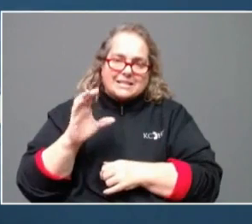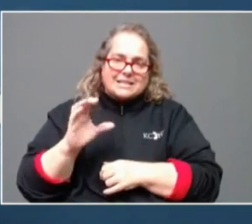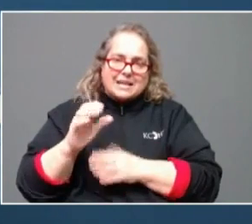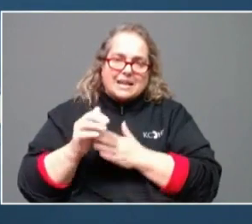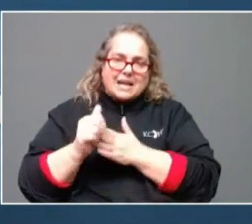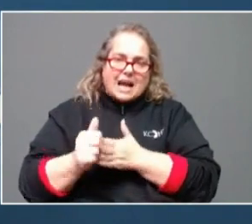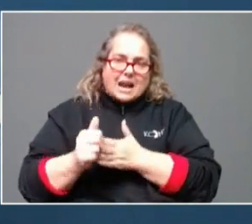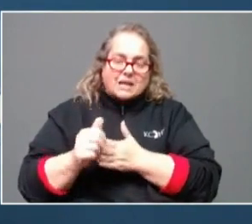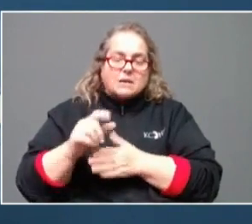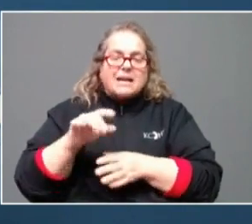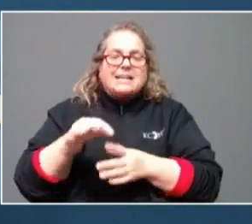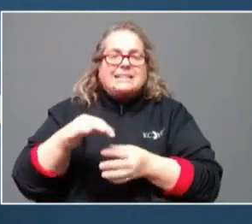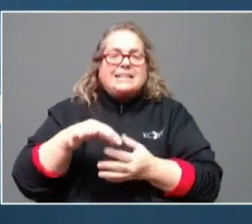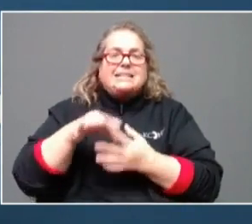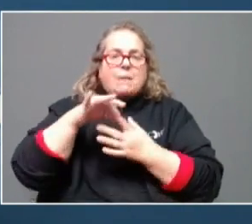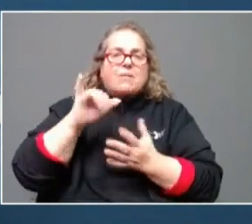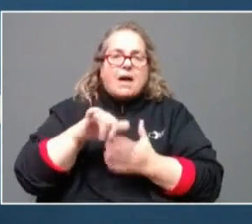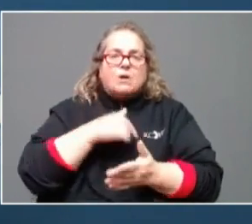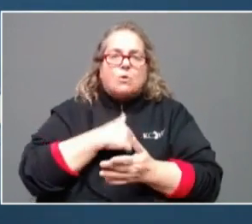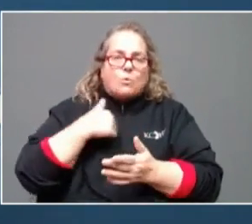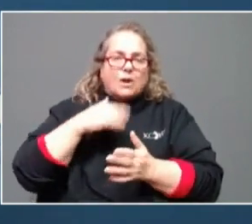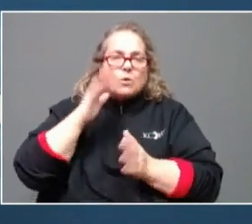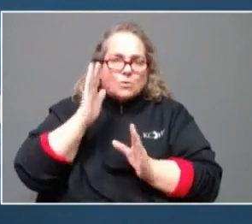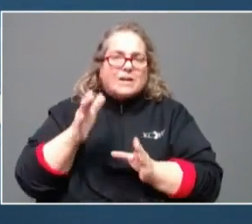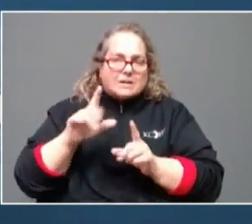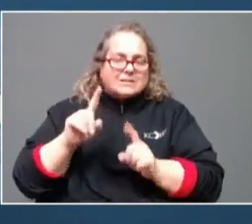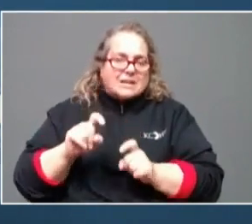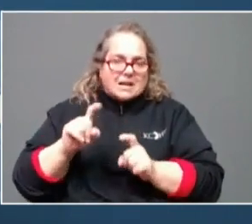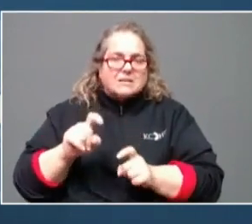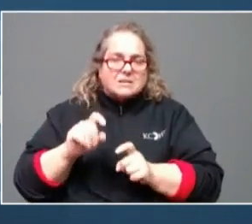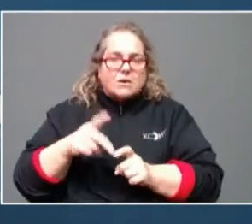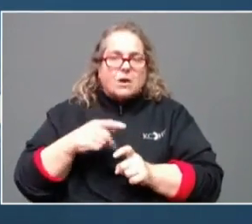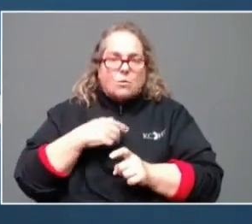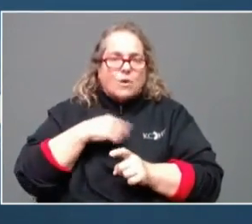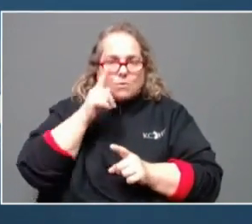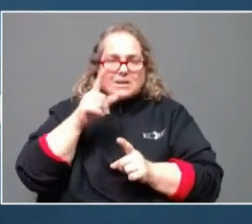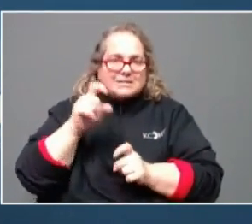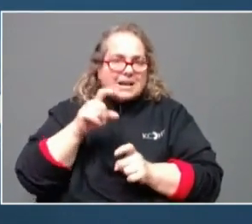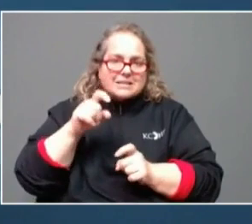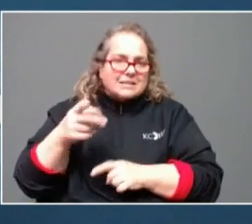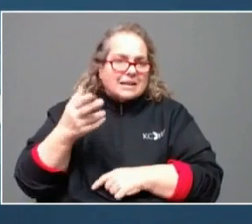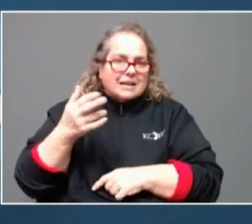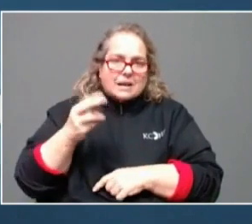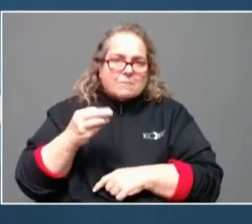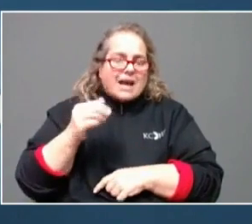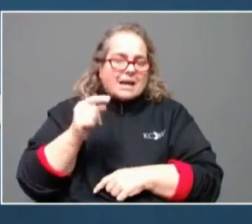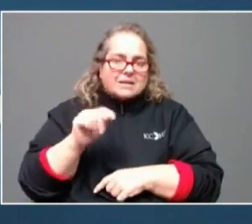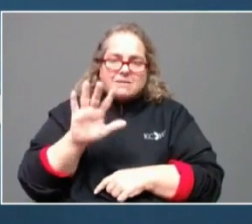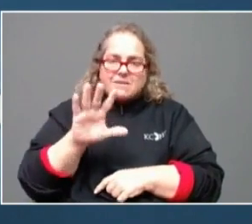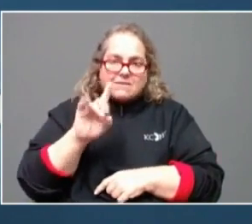test, right? We'll be testing him at, at five days. Just like I'm testing